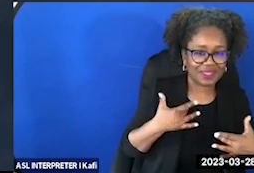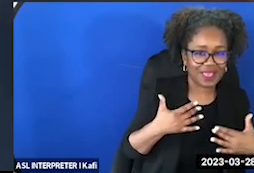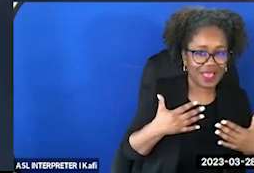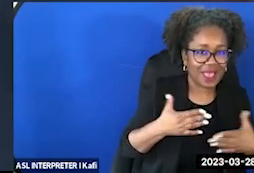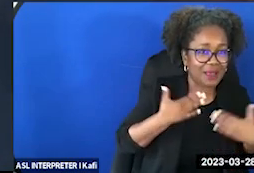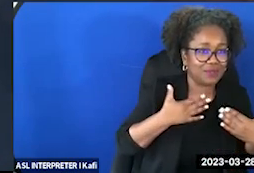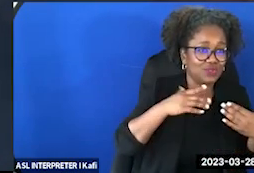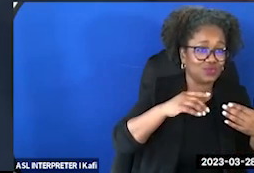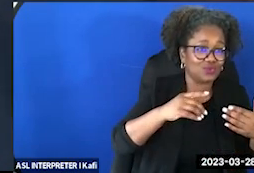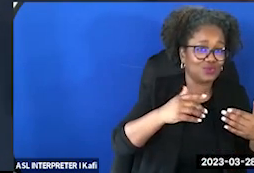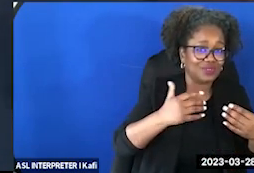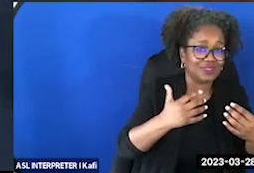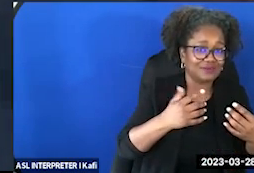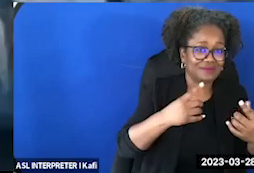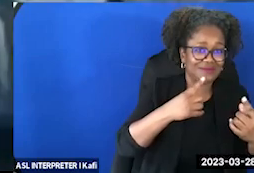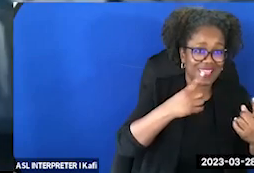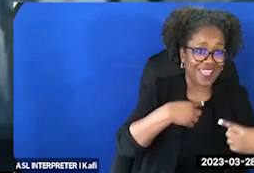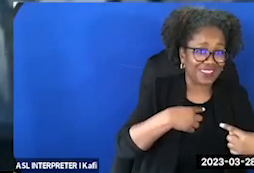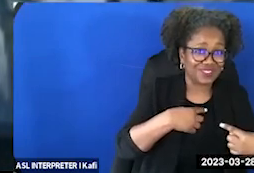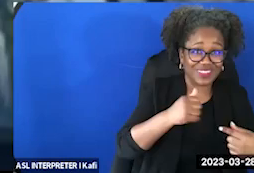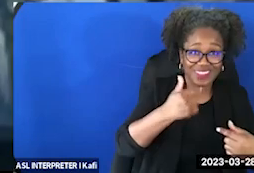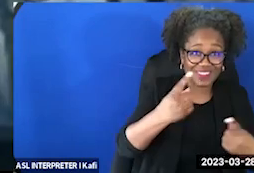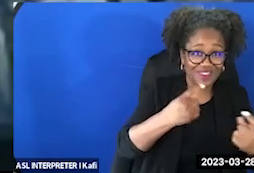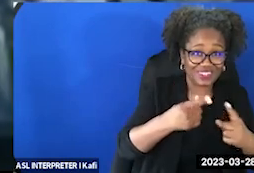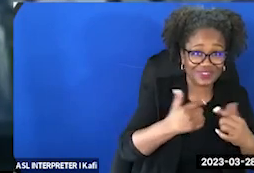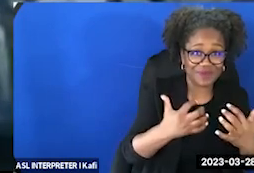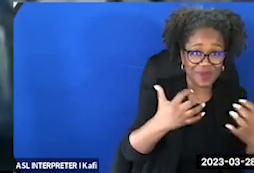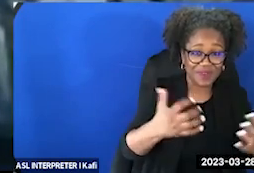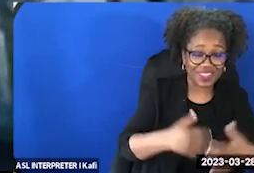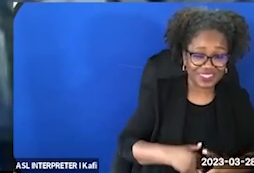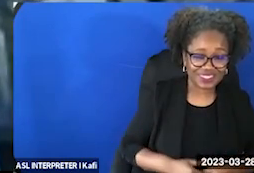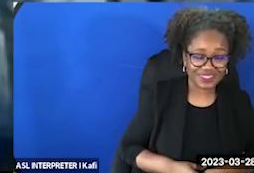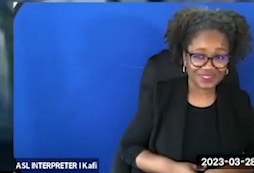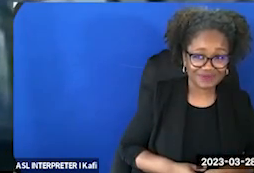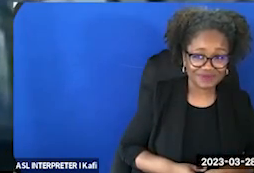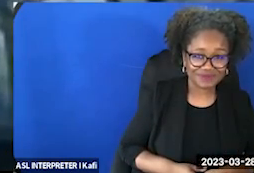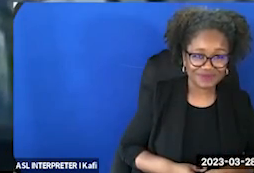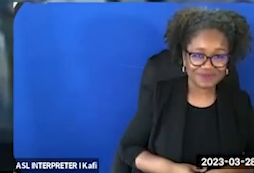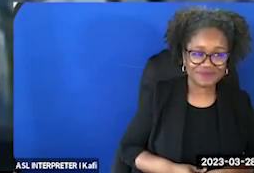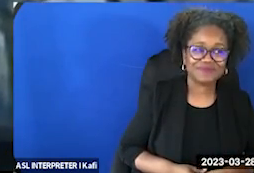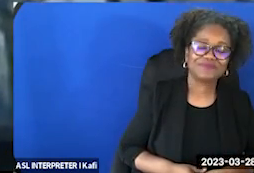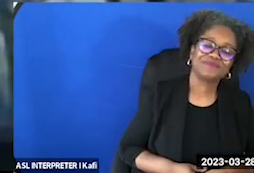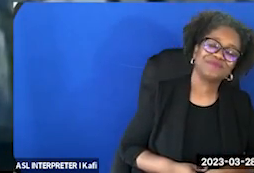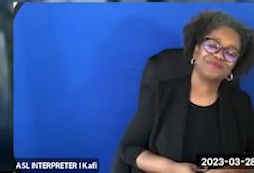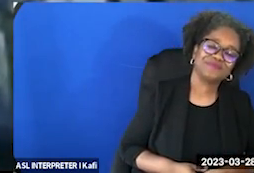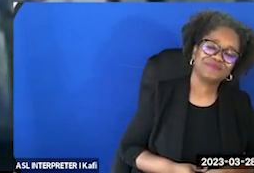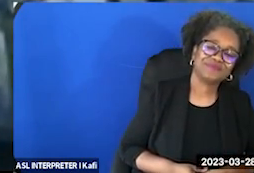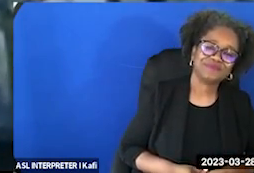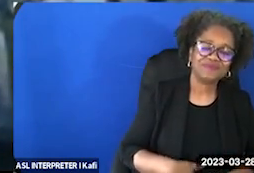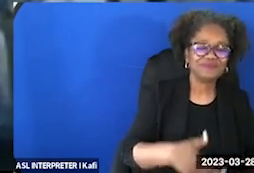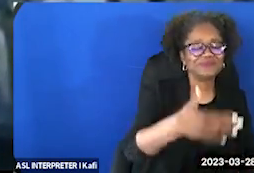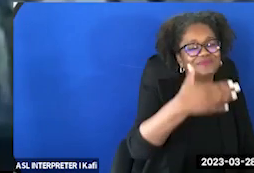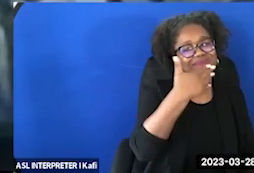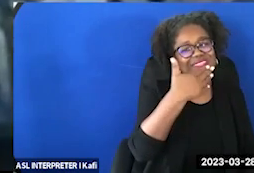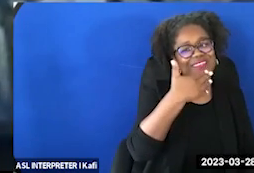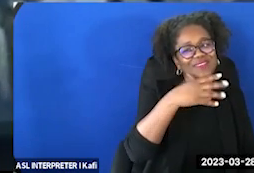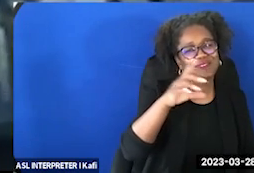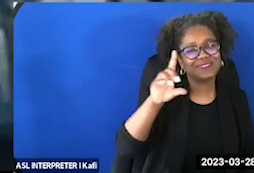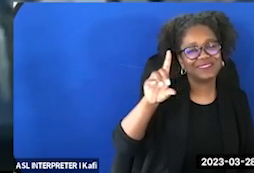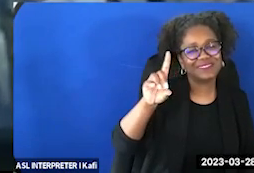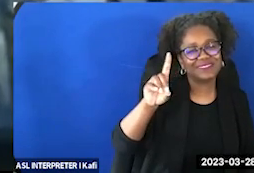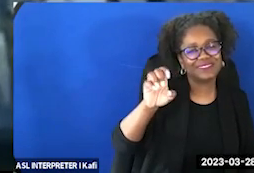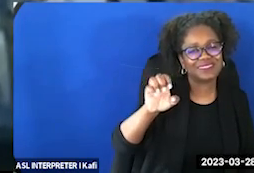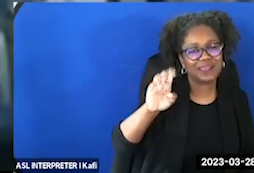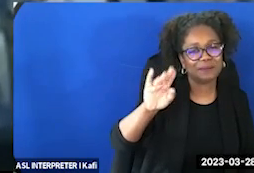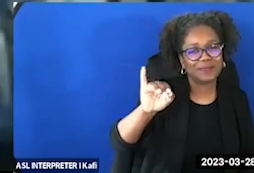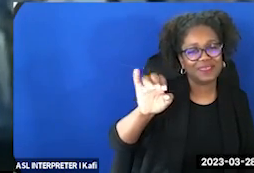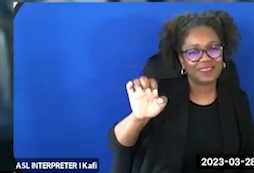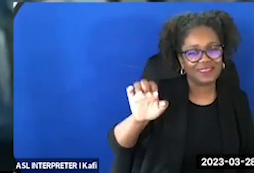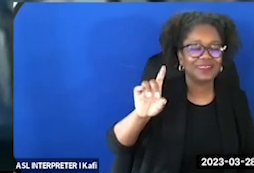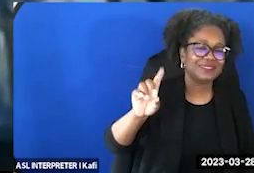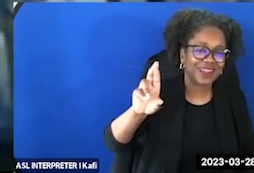Kimberly: vibrant audience here. Thank you, Debbie, Doctor Stein. That was that was wonderful. I